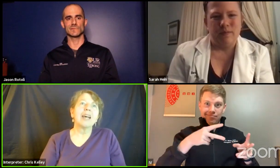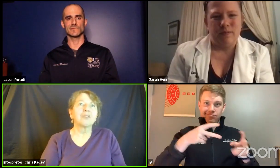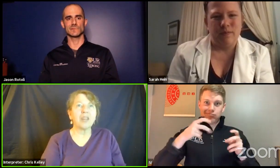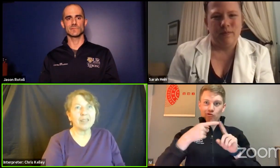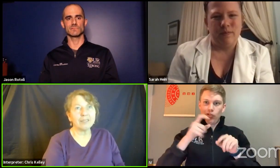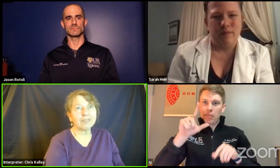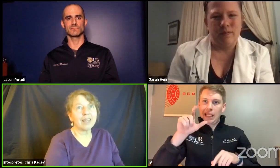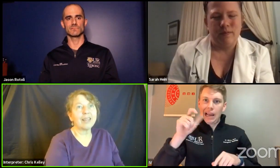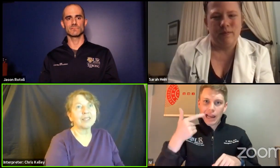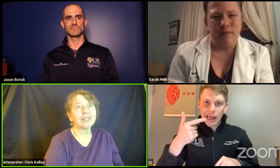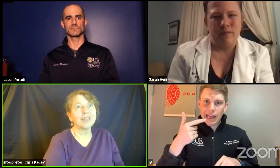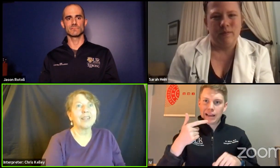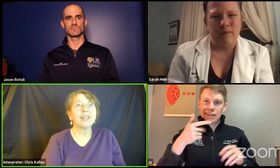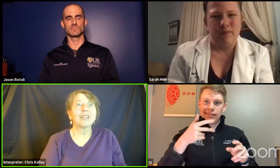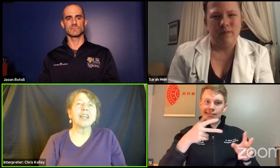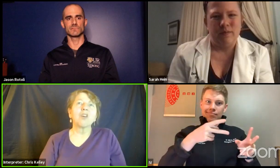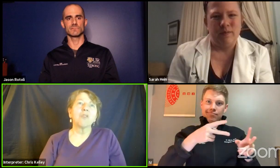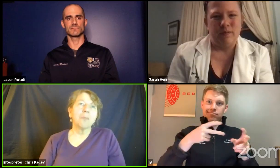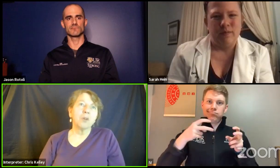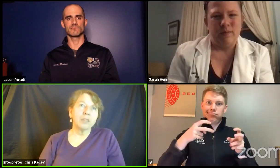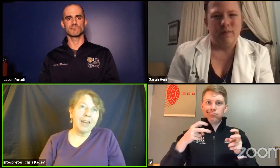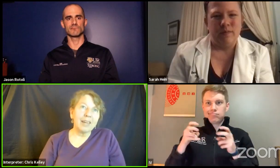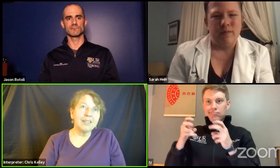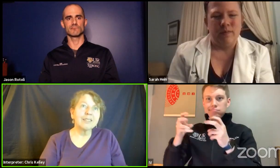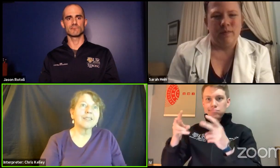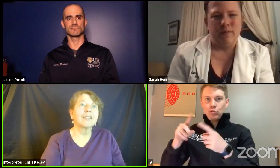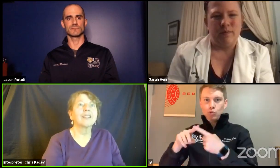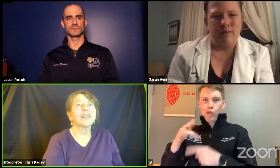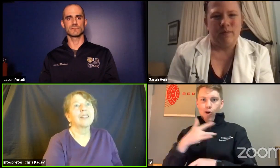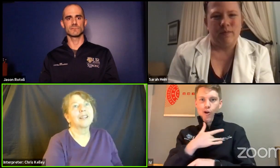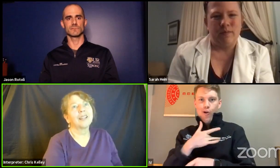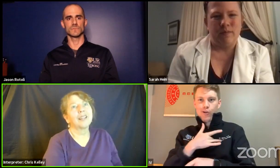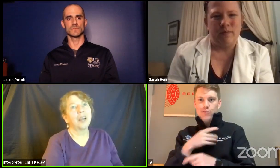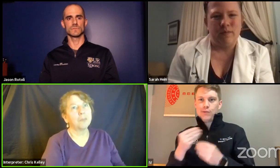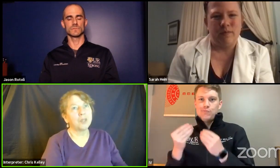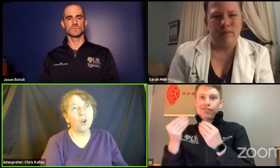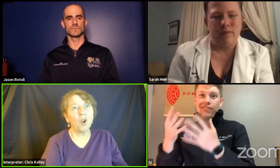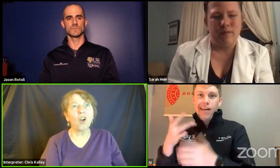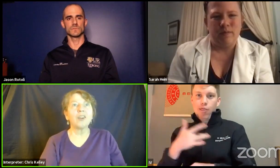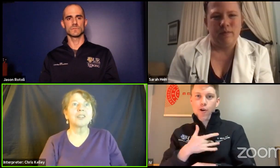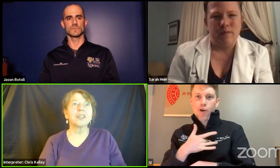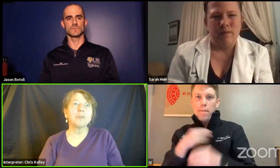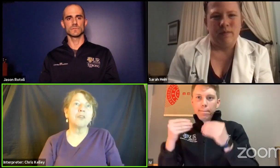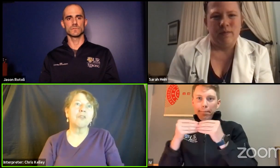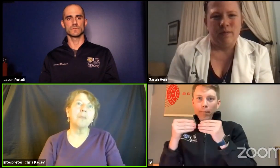last question, this person had a triple bypass several years ago and from time to time felt